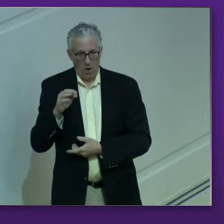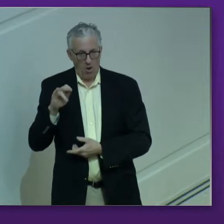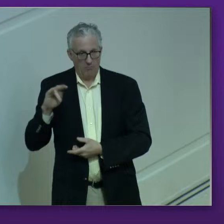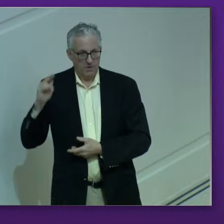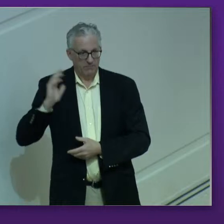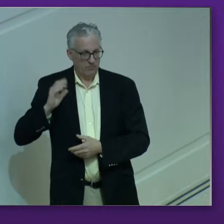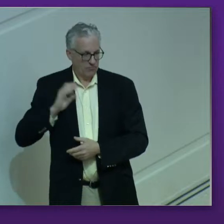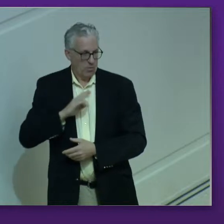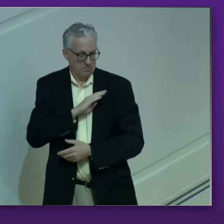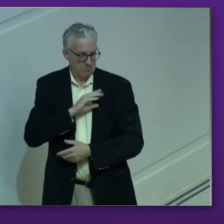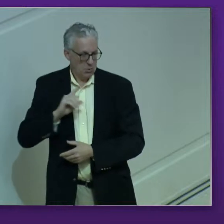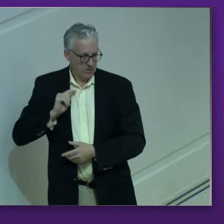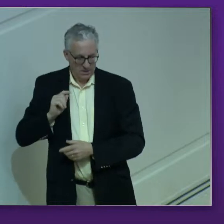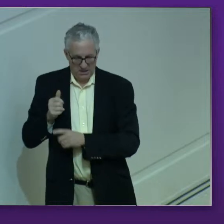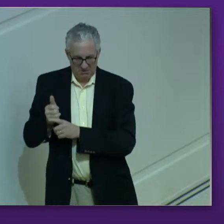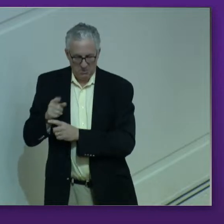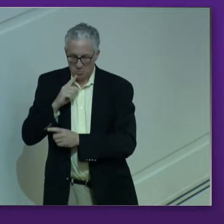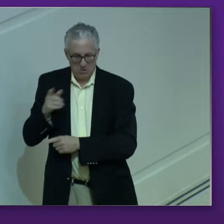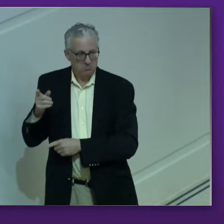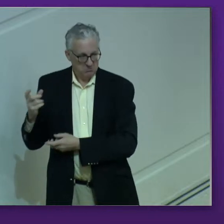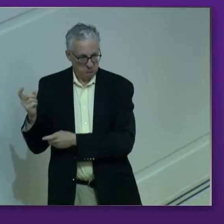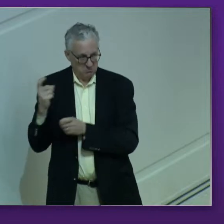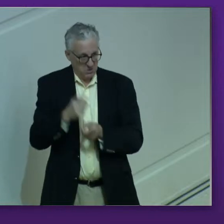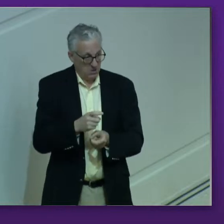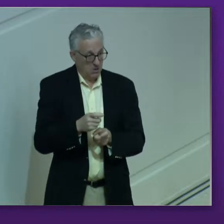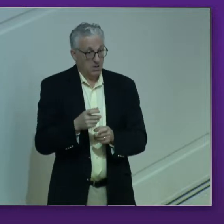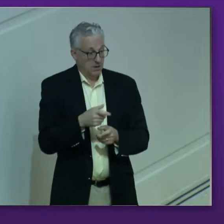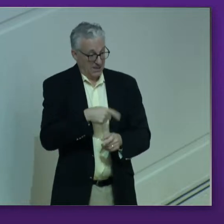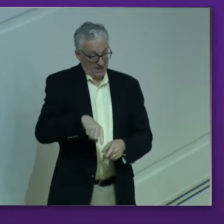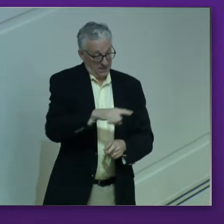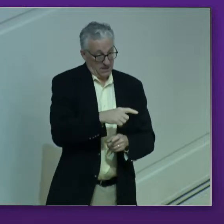SERVICE. THESE INDIVIDUALS SERVE AS LEADERS THROUGH THEIR